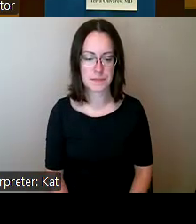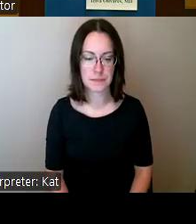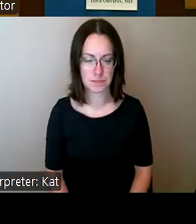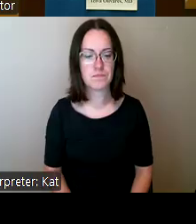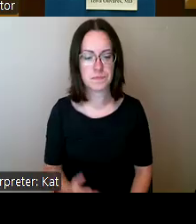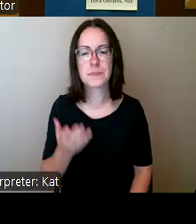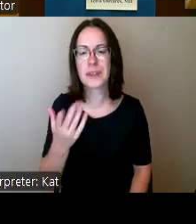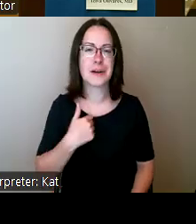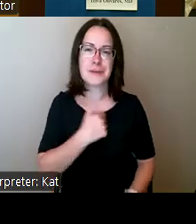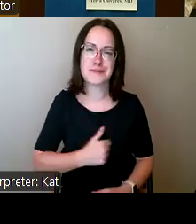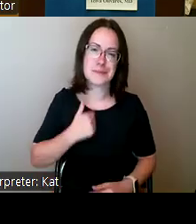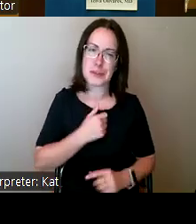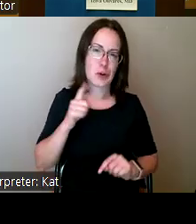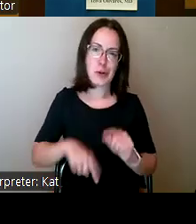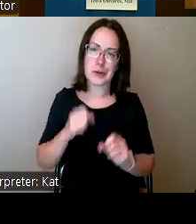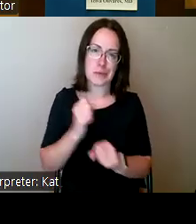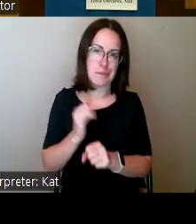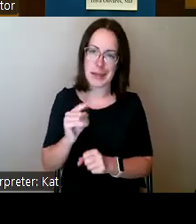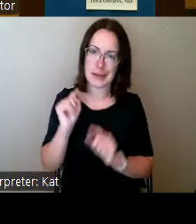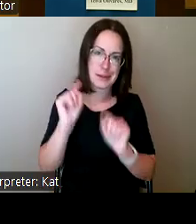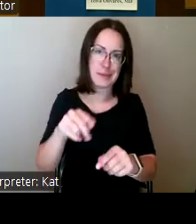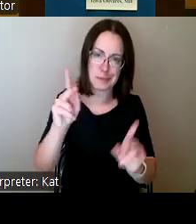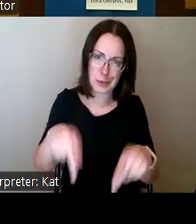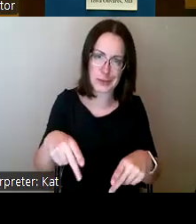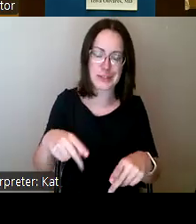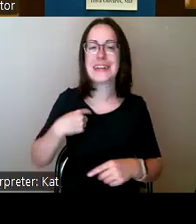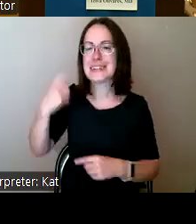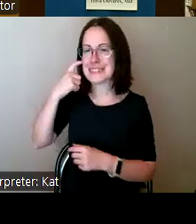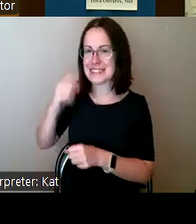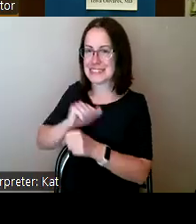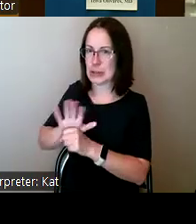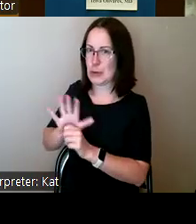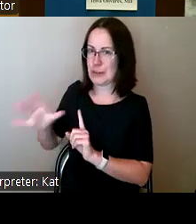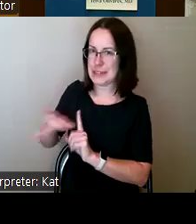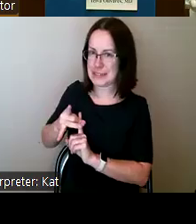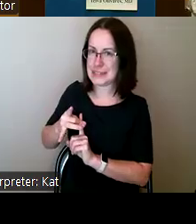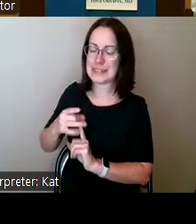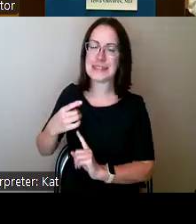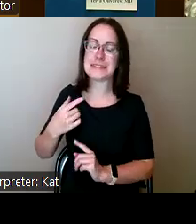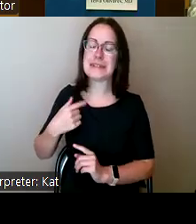I can't join you in person. I'm quarantining from COVID and while I love to share the space and bear